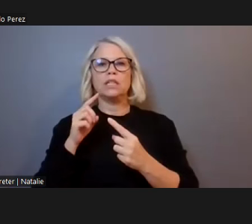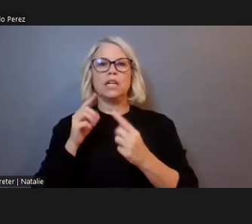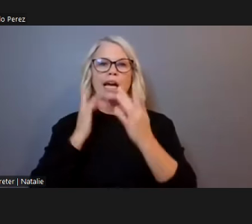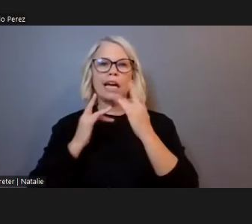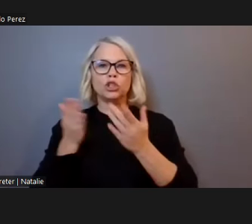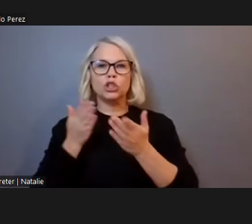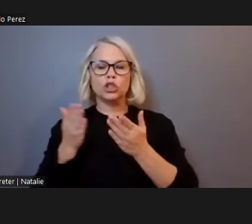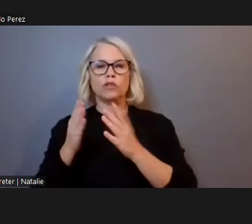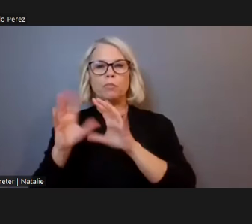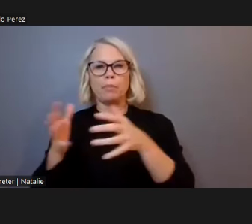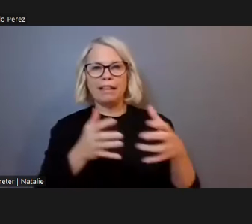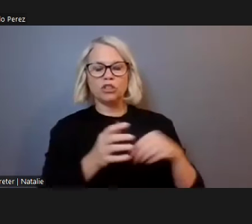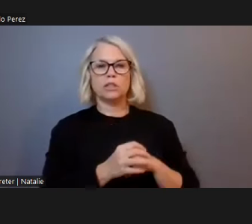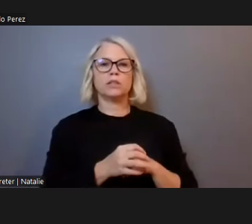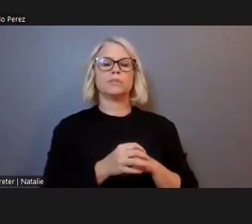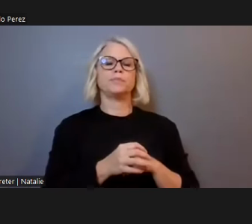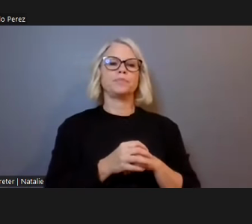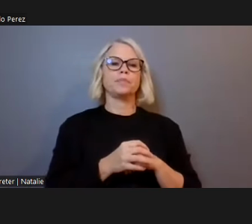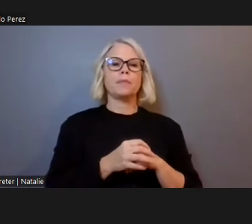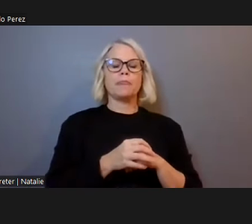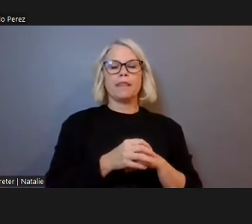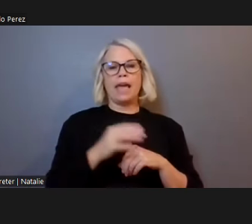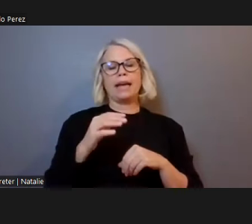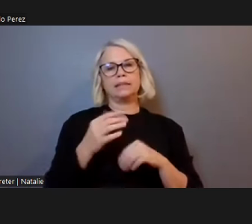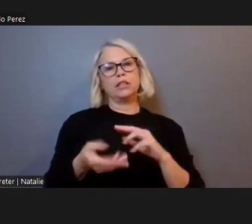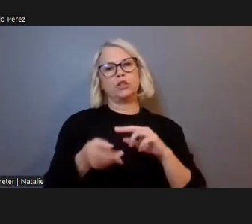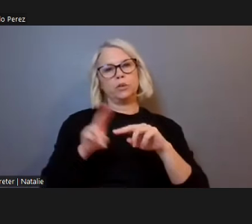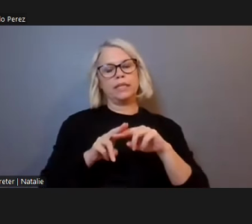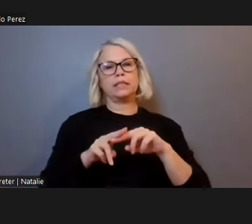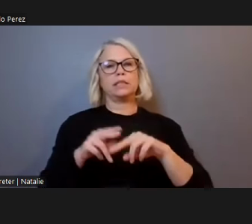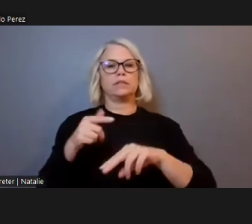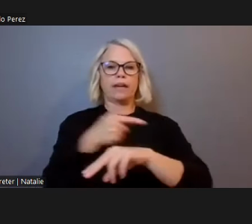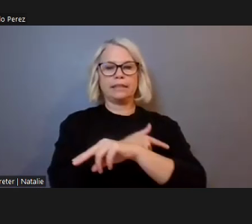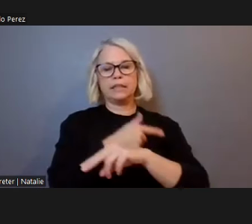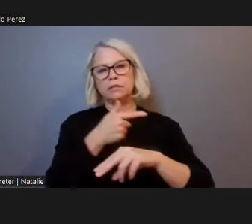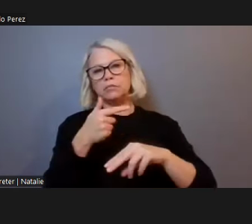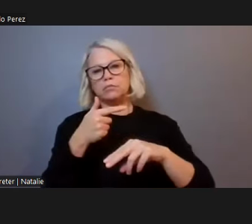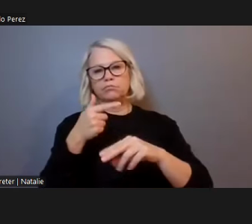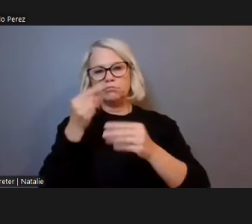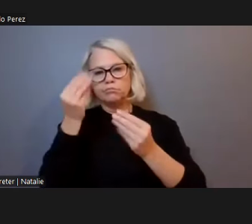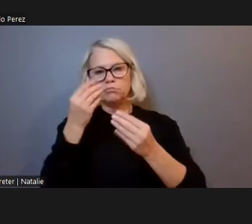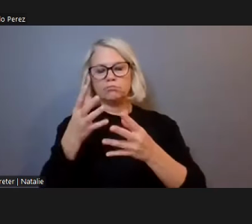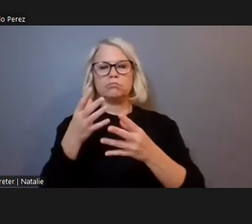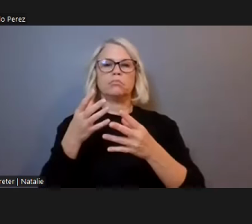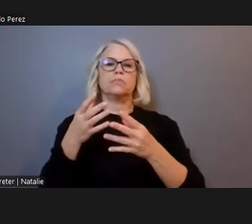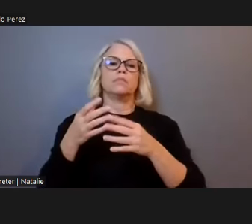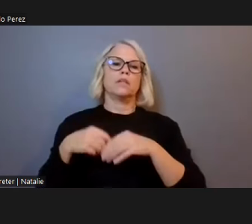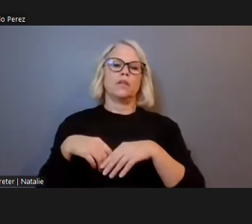distribution, and increase vaccine competence through education, outreach, and partnerships.